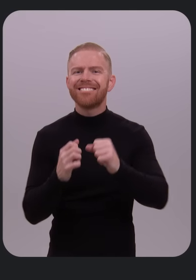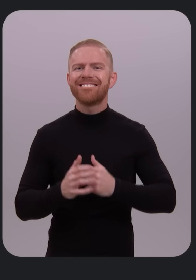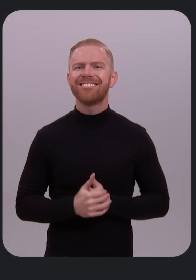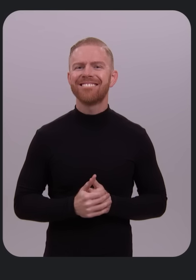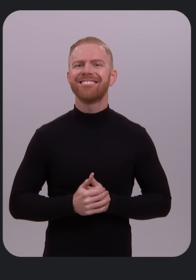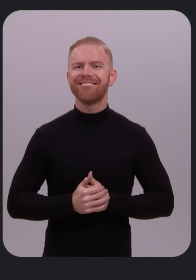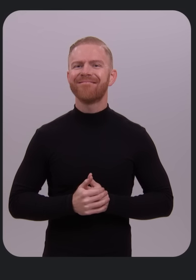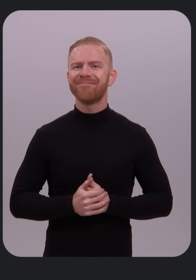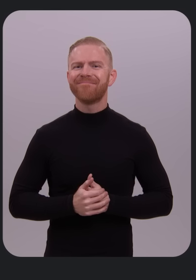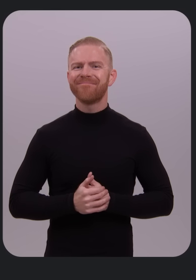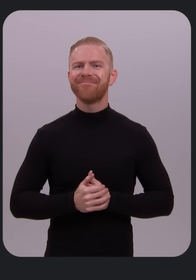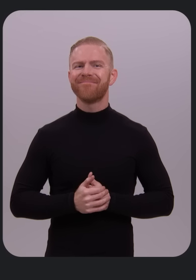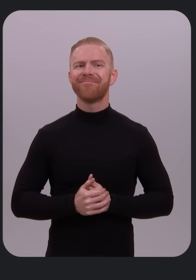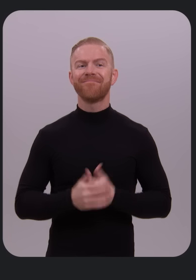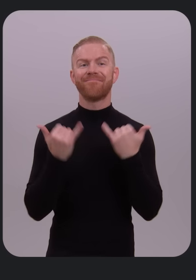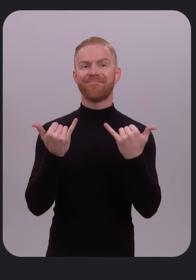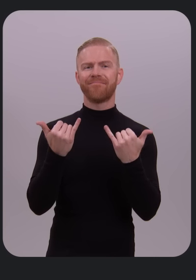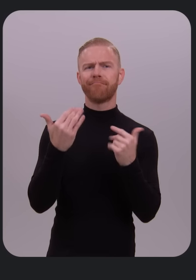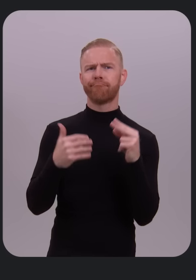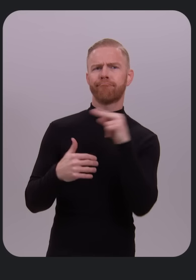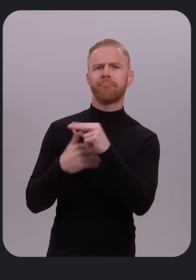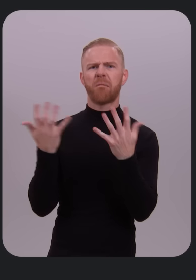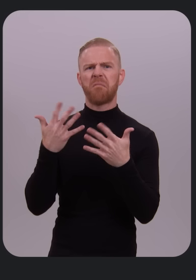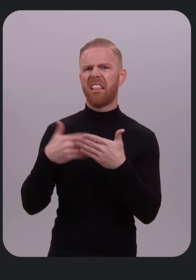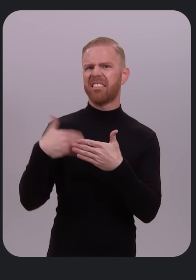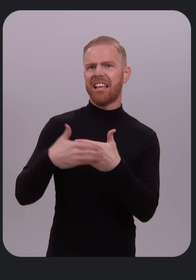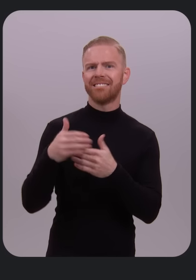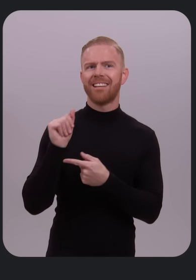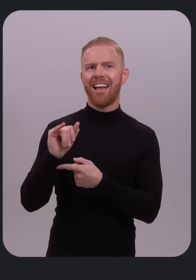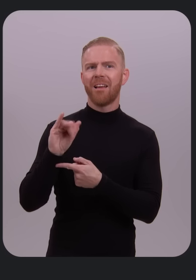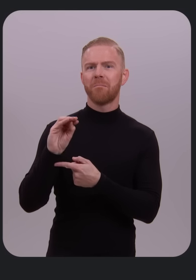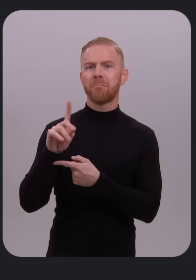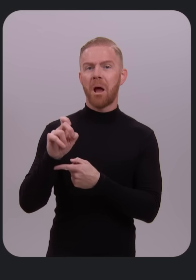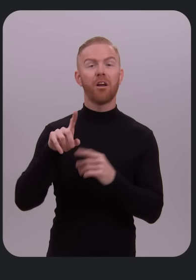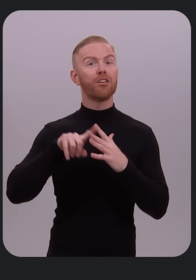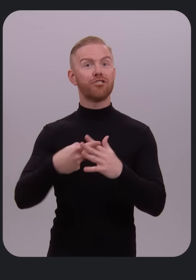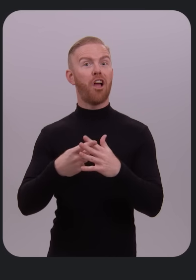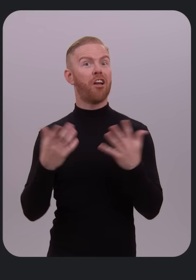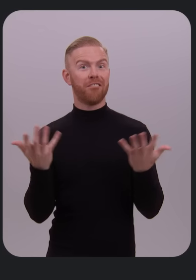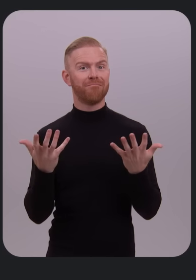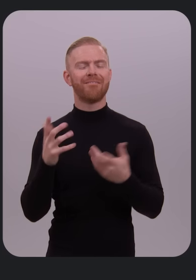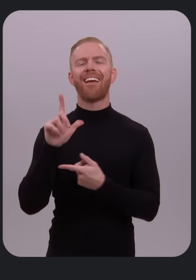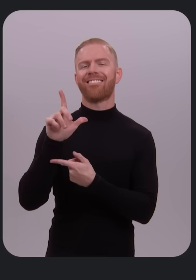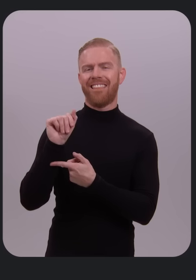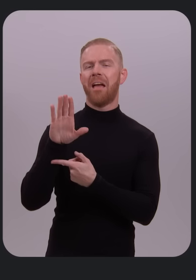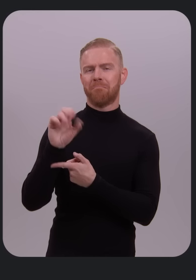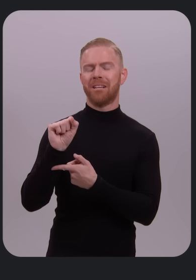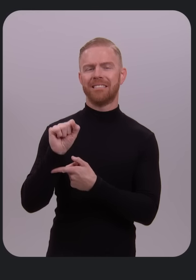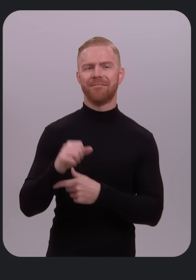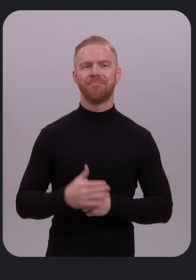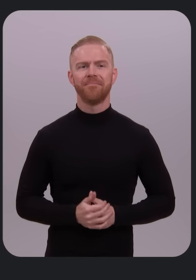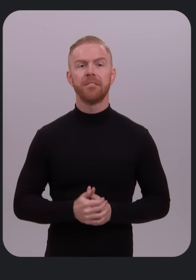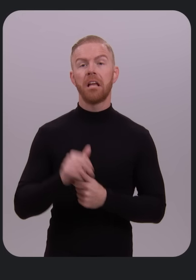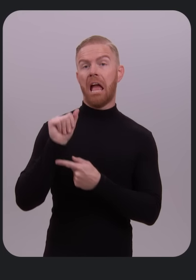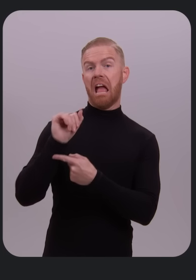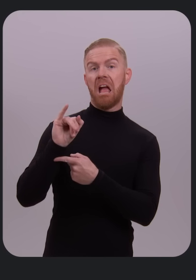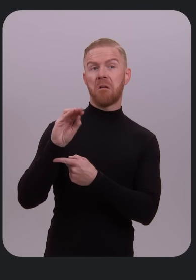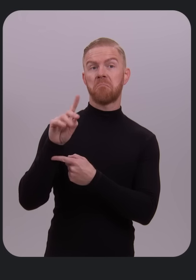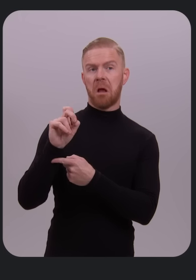Now let's take a look at what's coming next to AI Mode, starting in Labs. Soon, AI Mode will be able to make your responses even